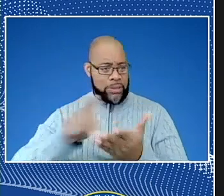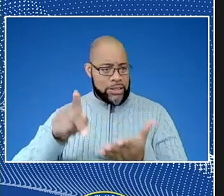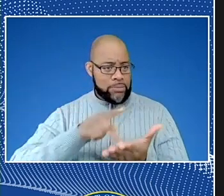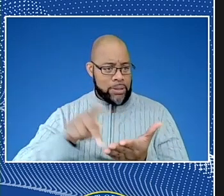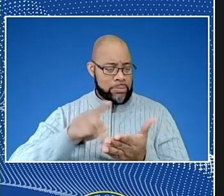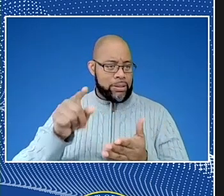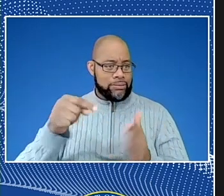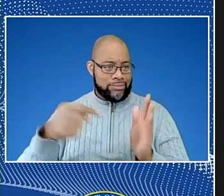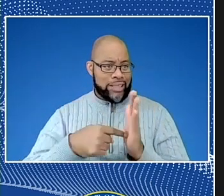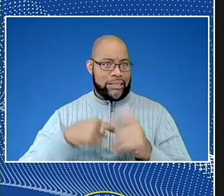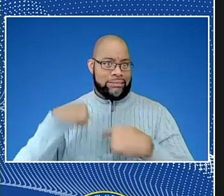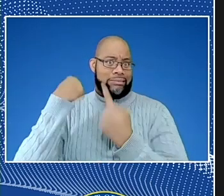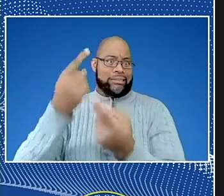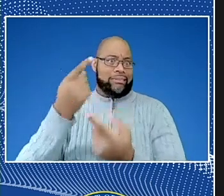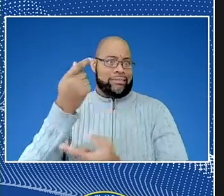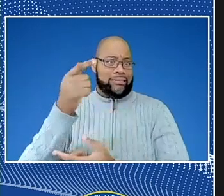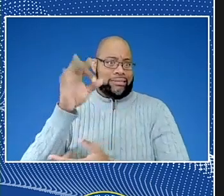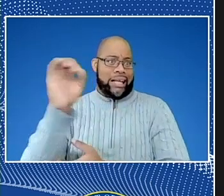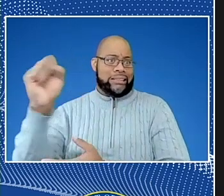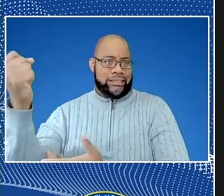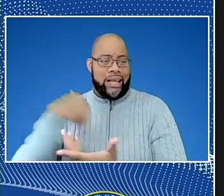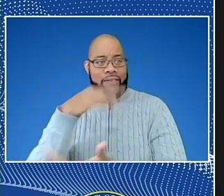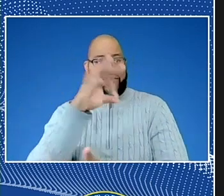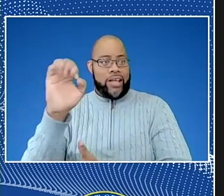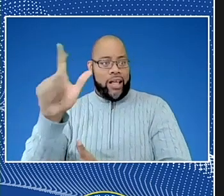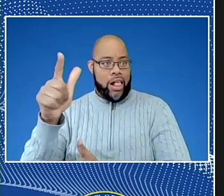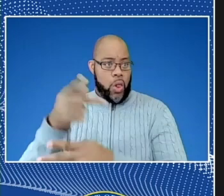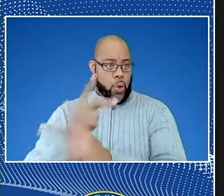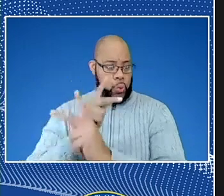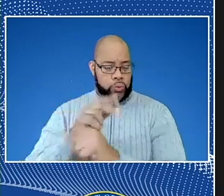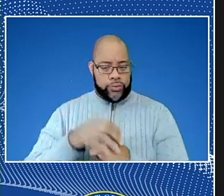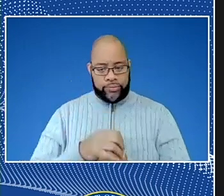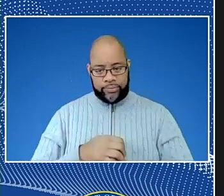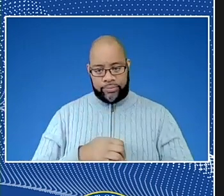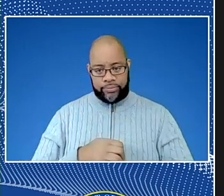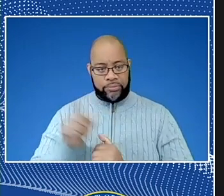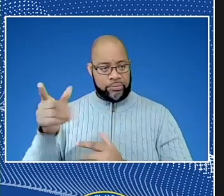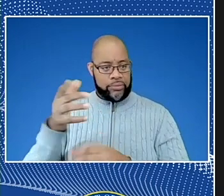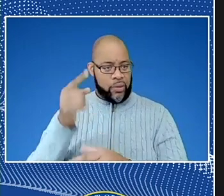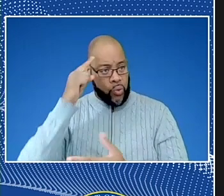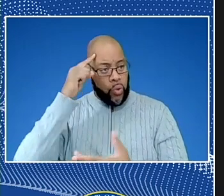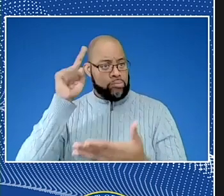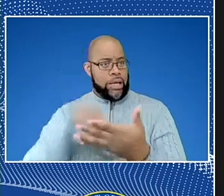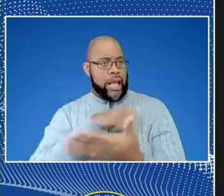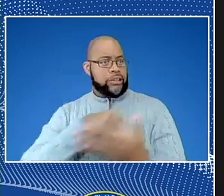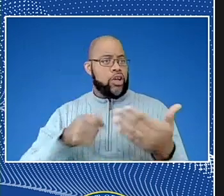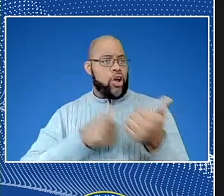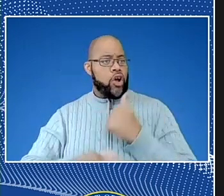then. So she has FFEL Loans that she thought would be canceled under the account adjustment.